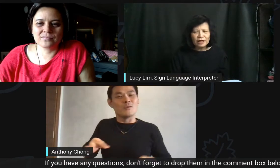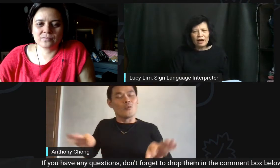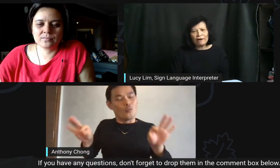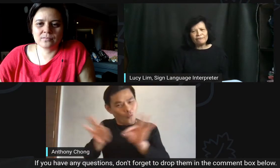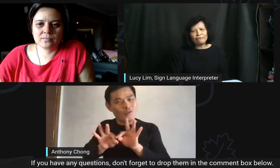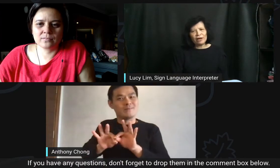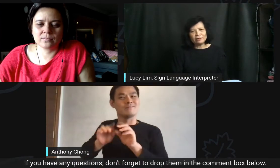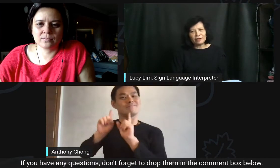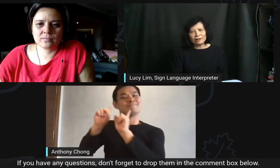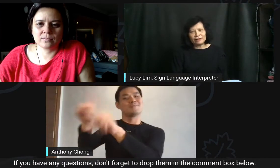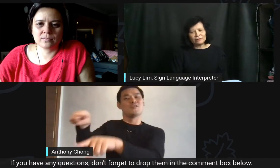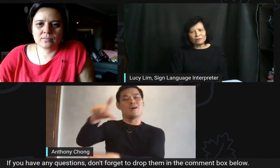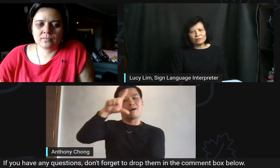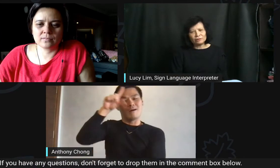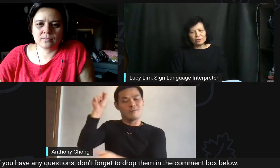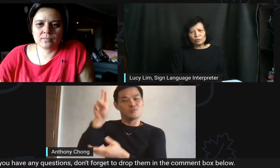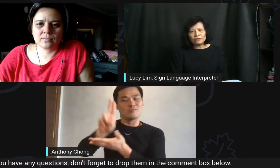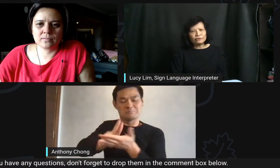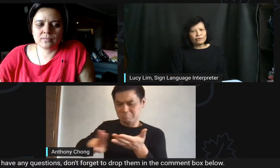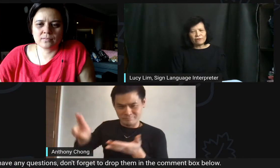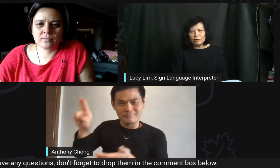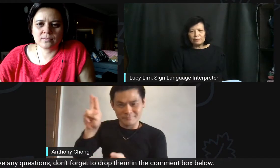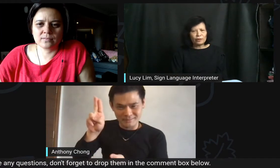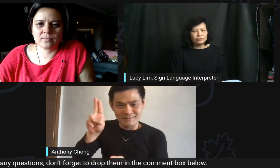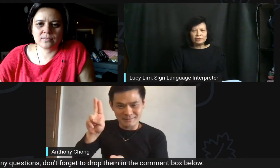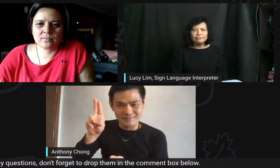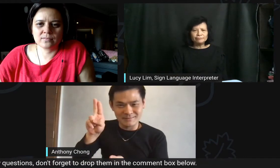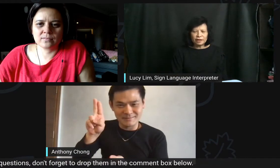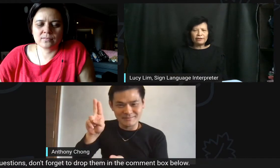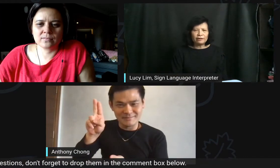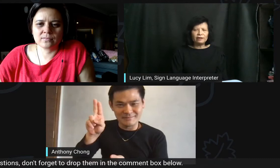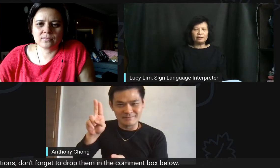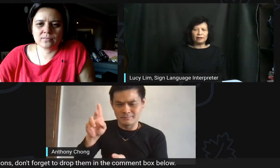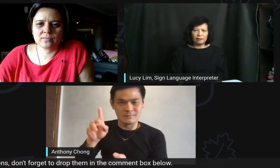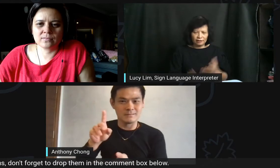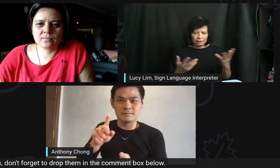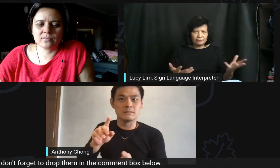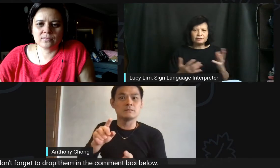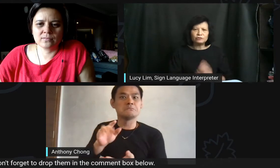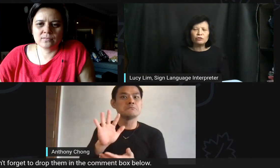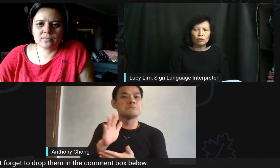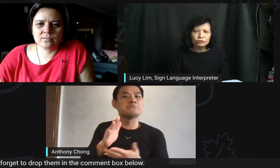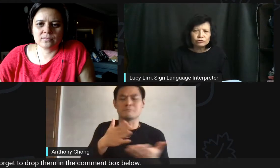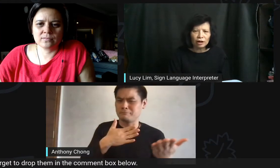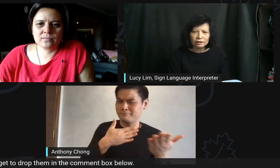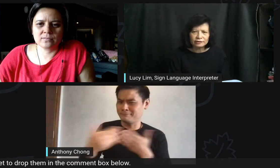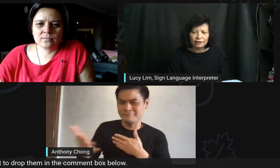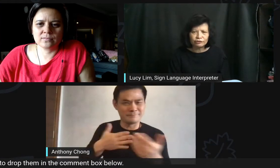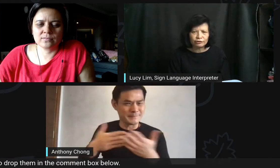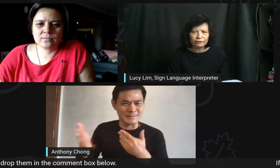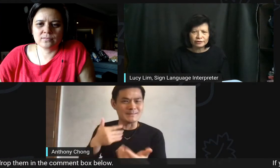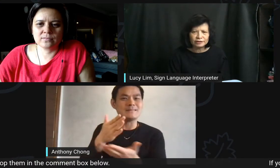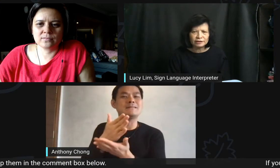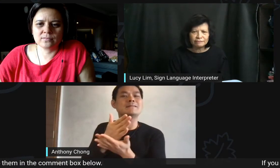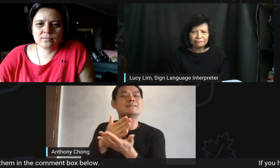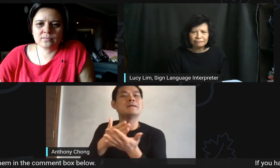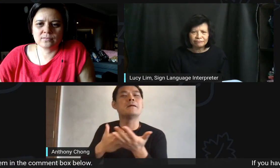I felt like it was very important, I think to go to Gallaudet University.